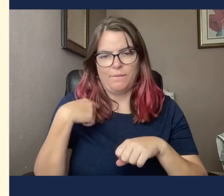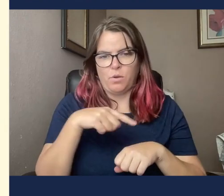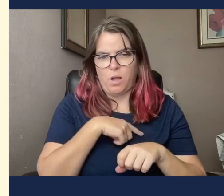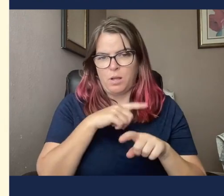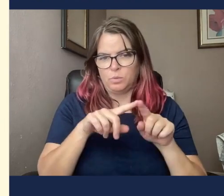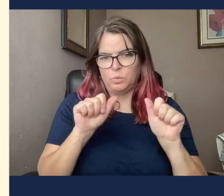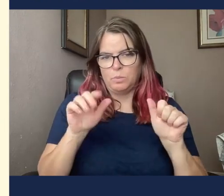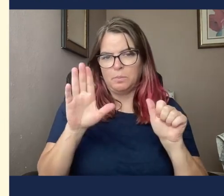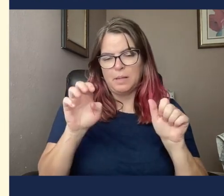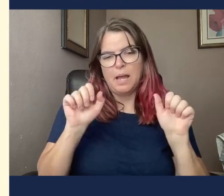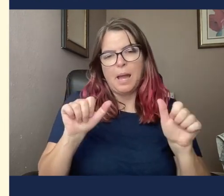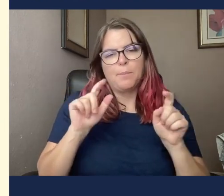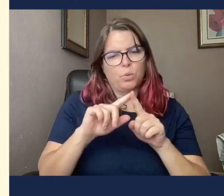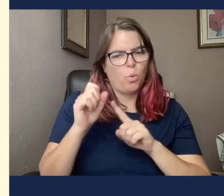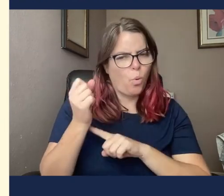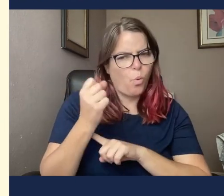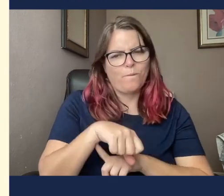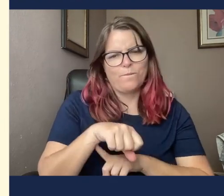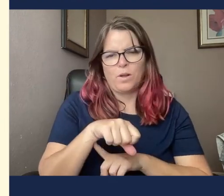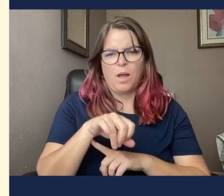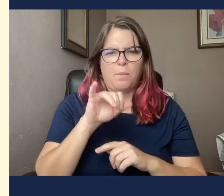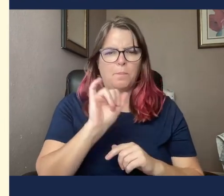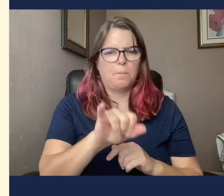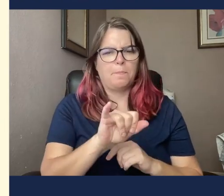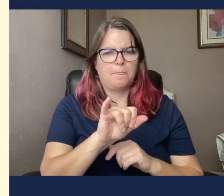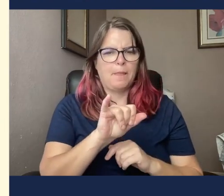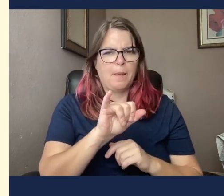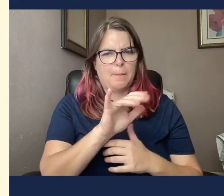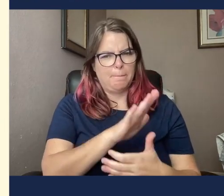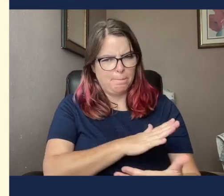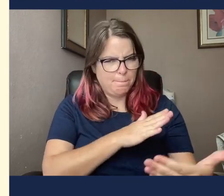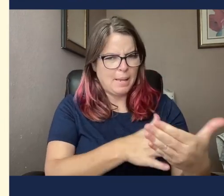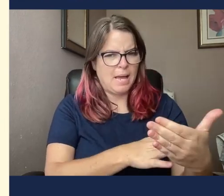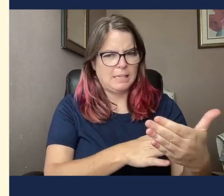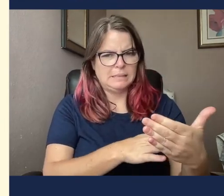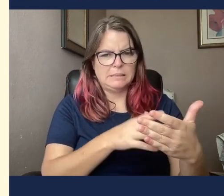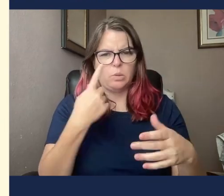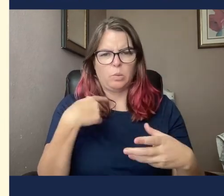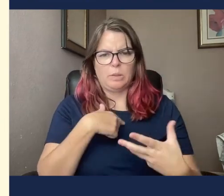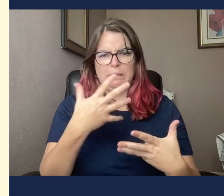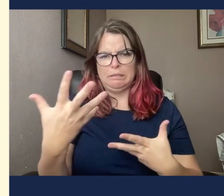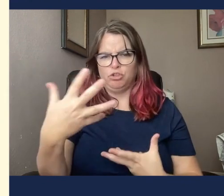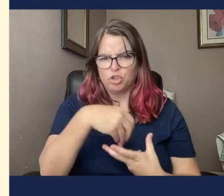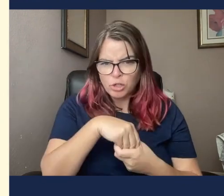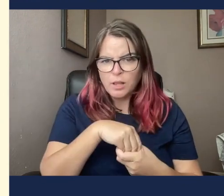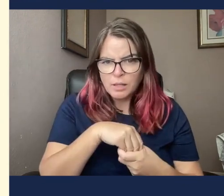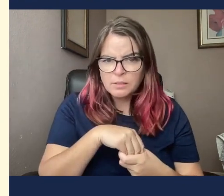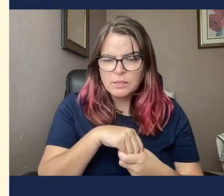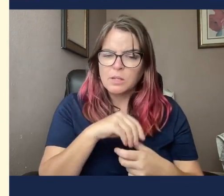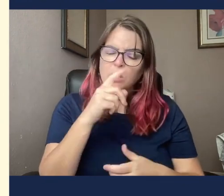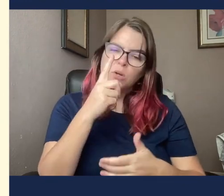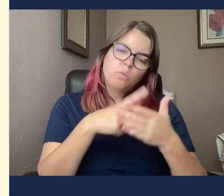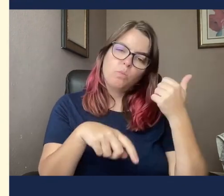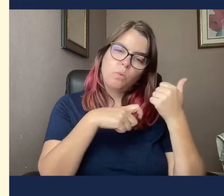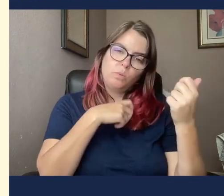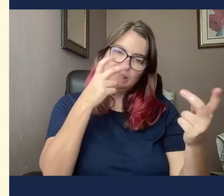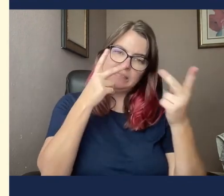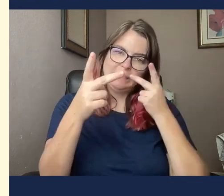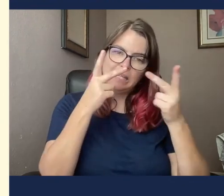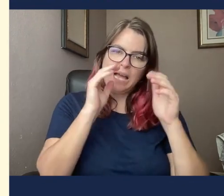to the government as in the case of China. Each case is unique. One to two million